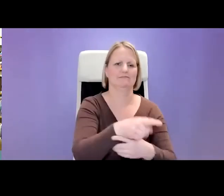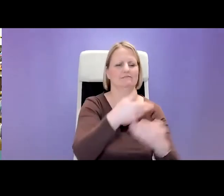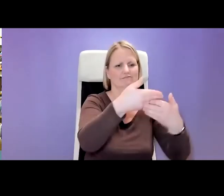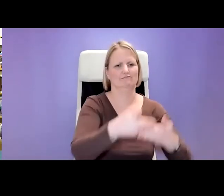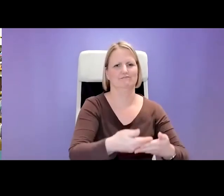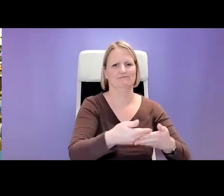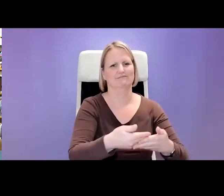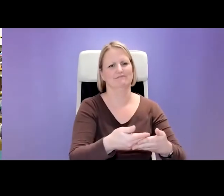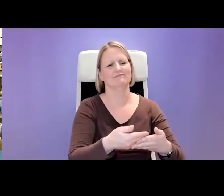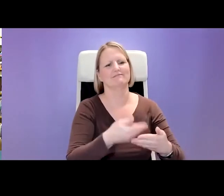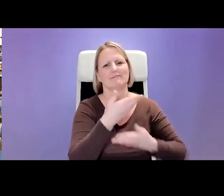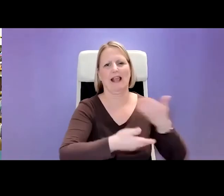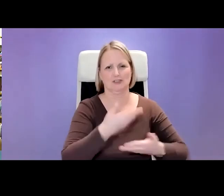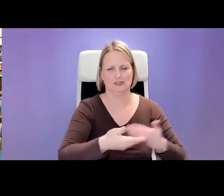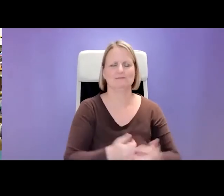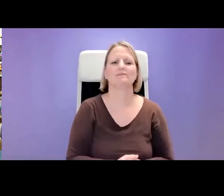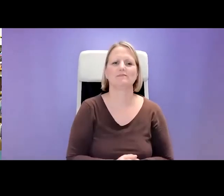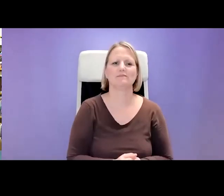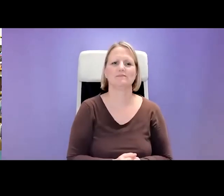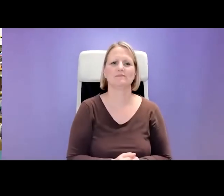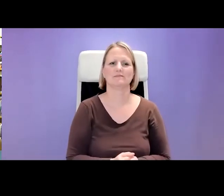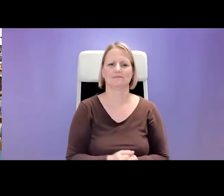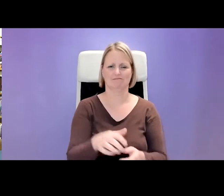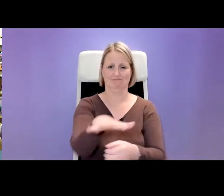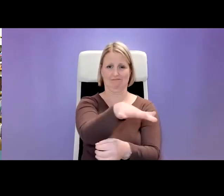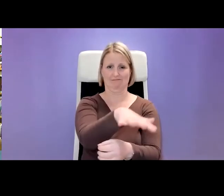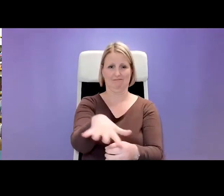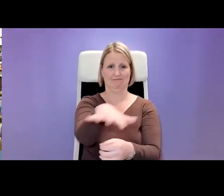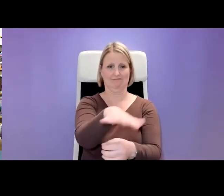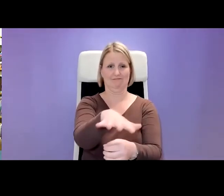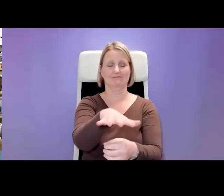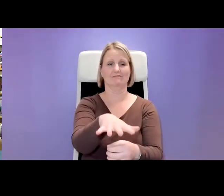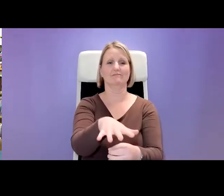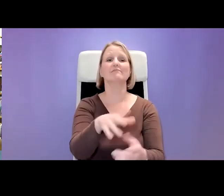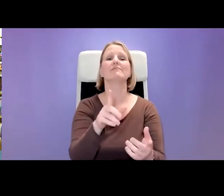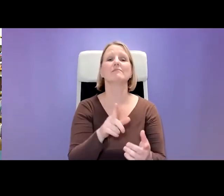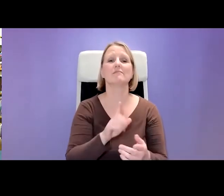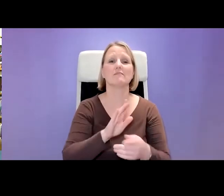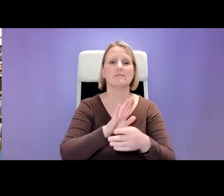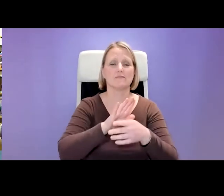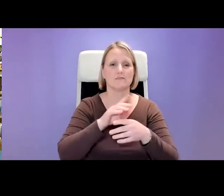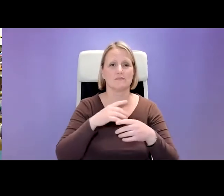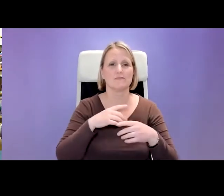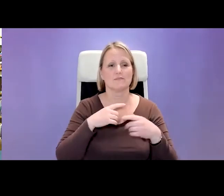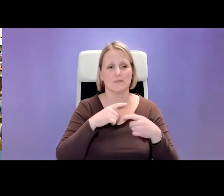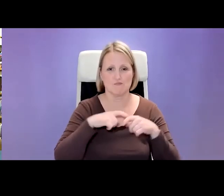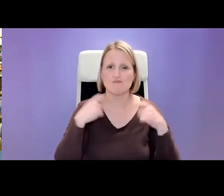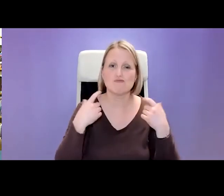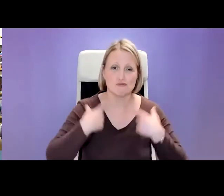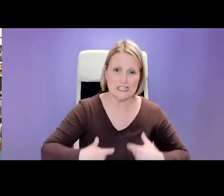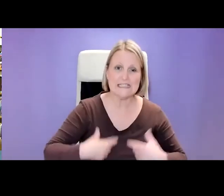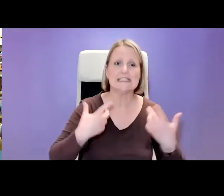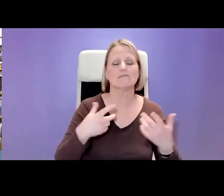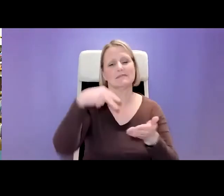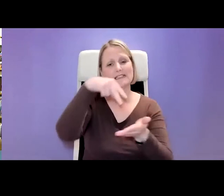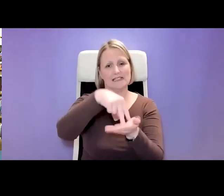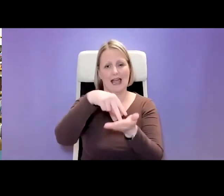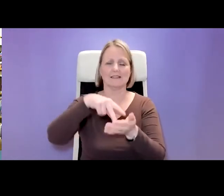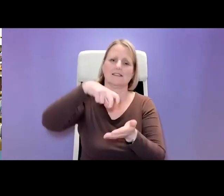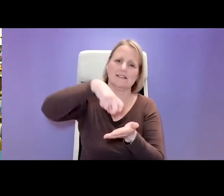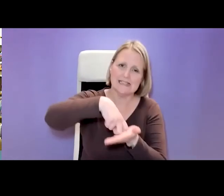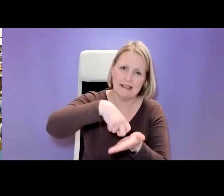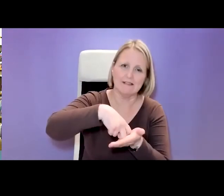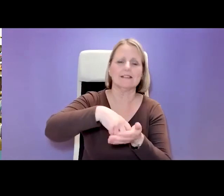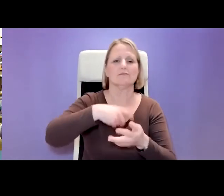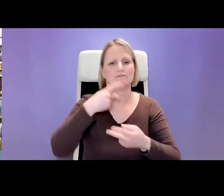And it's in this central space where our priest Isaac Poobalon speaks and sings stands and kneels, for most of the first half of the service.